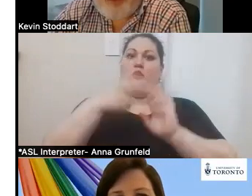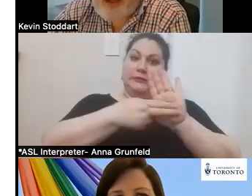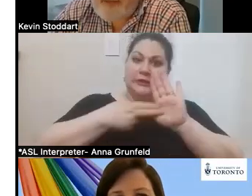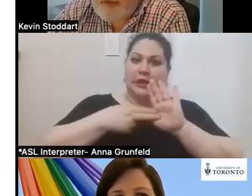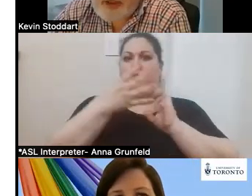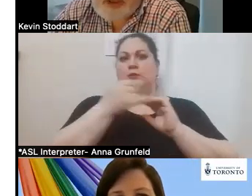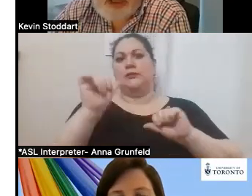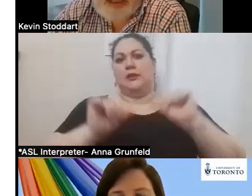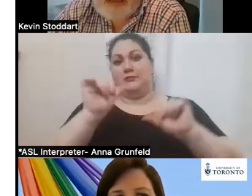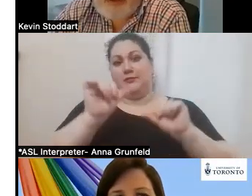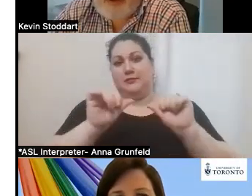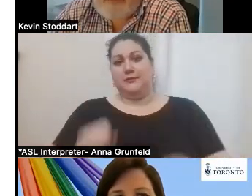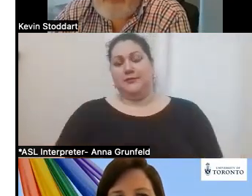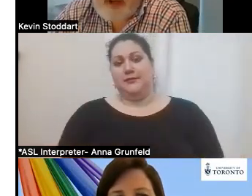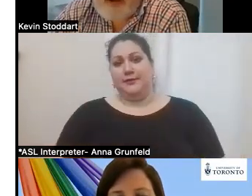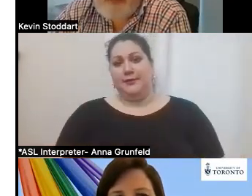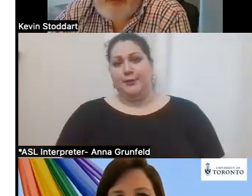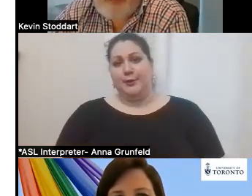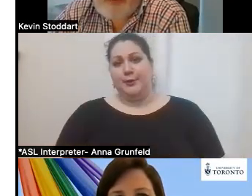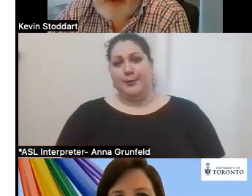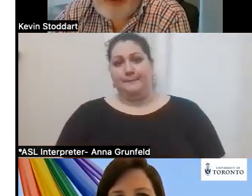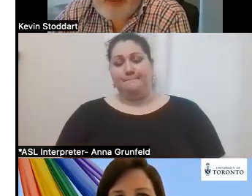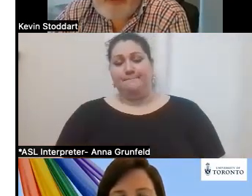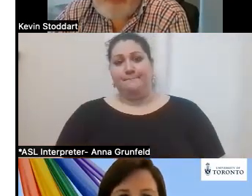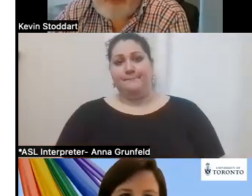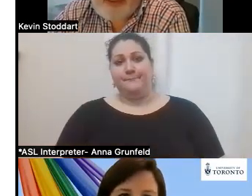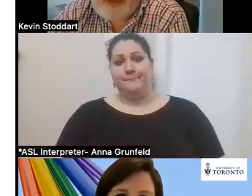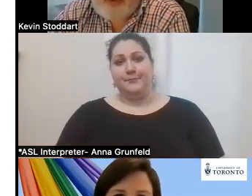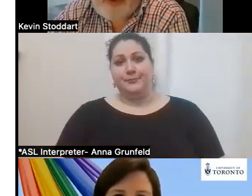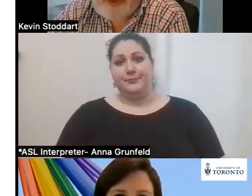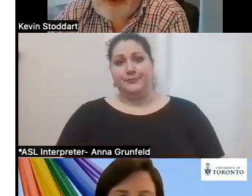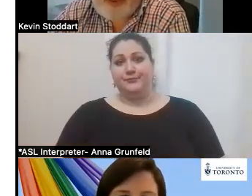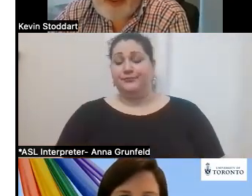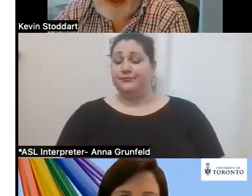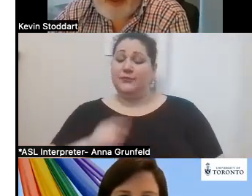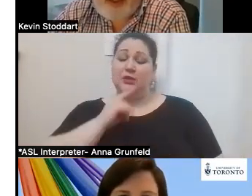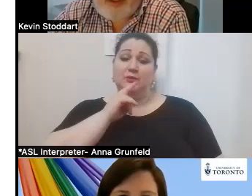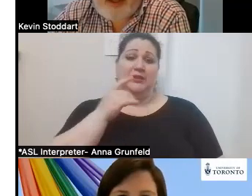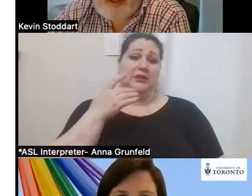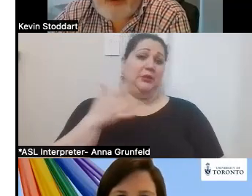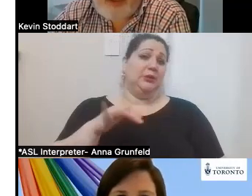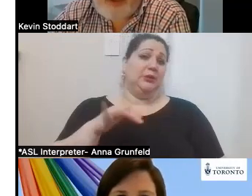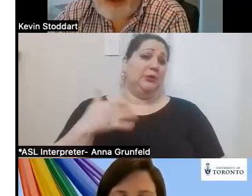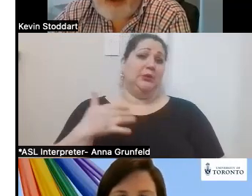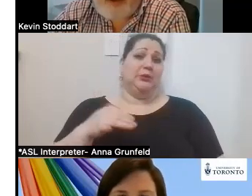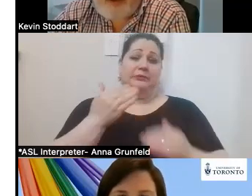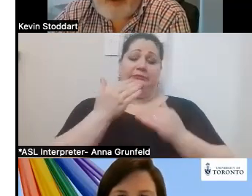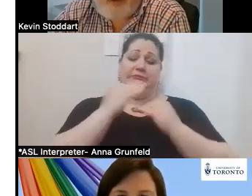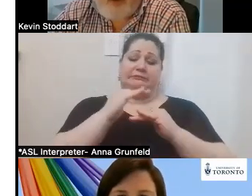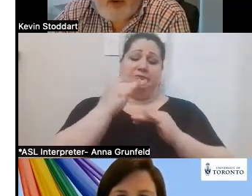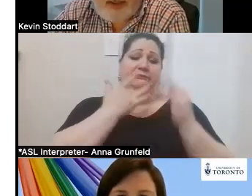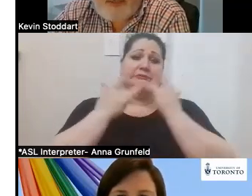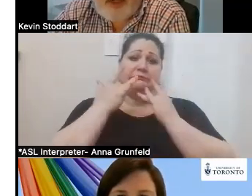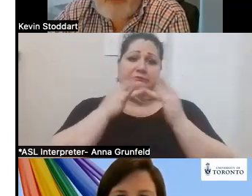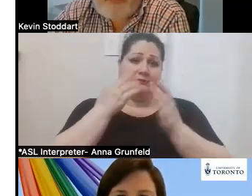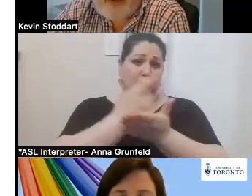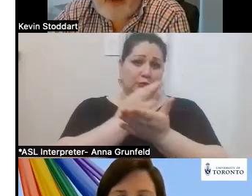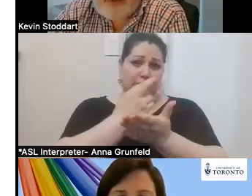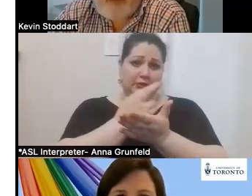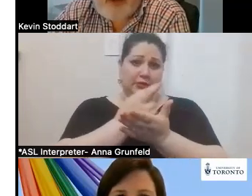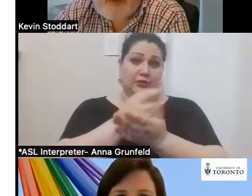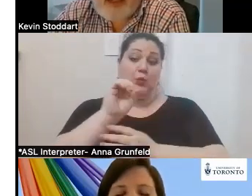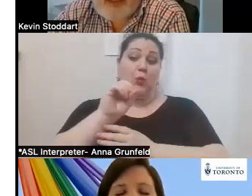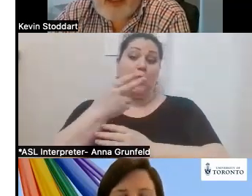Unfortunately, there are very, very limited resources that are OHIP covered so we might